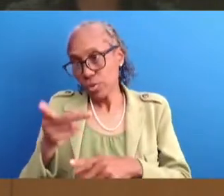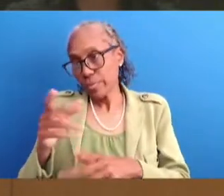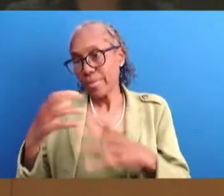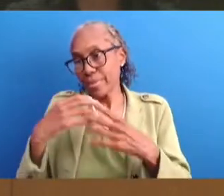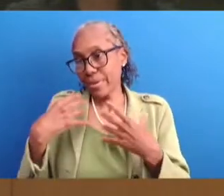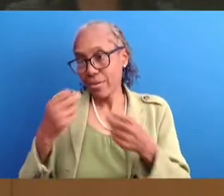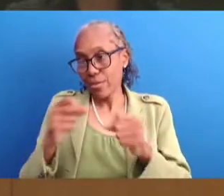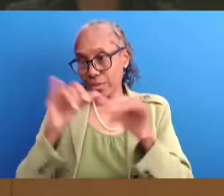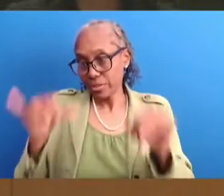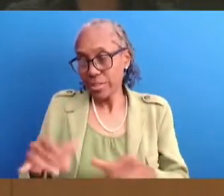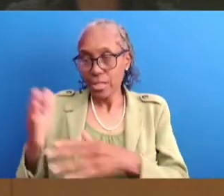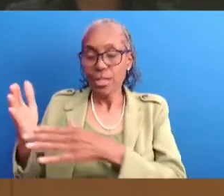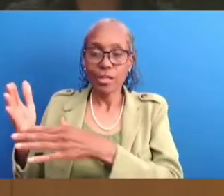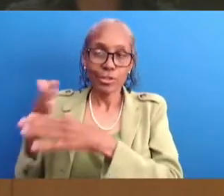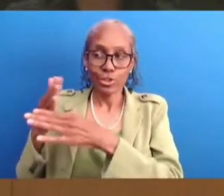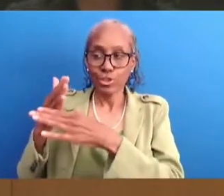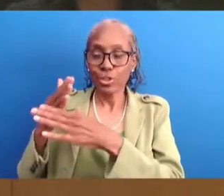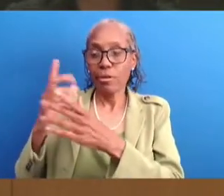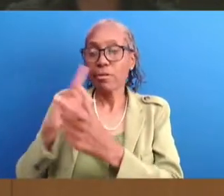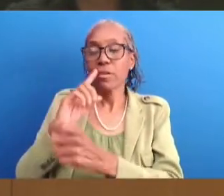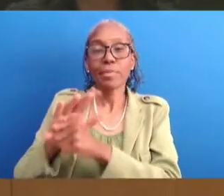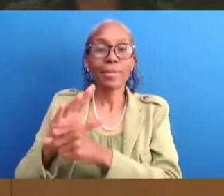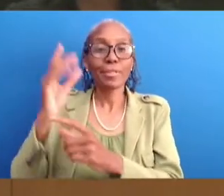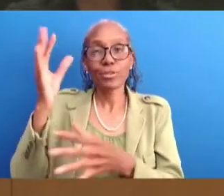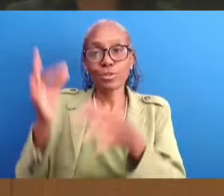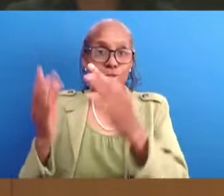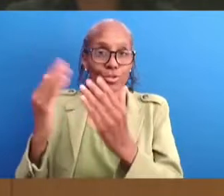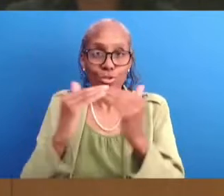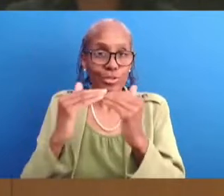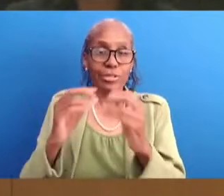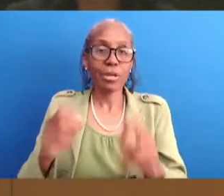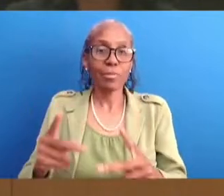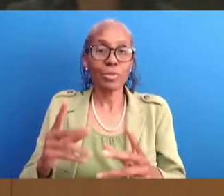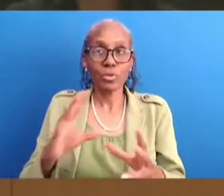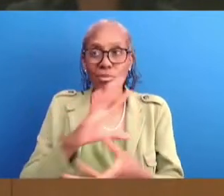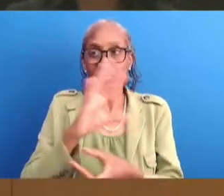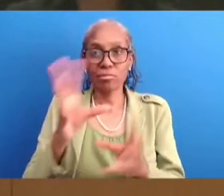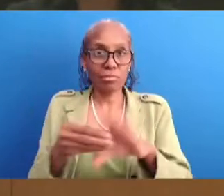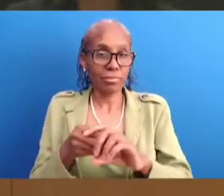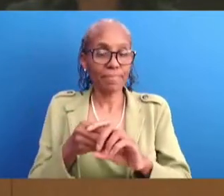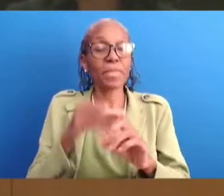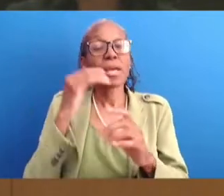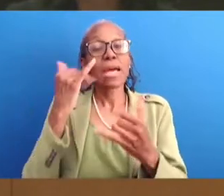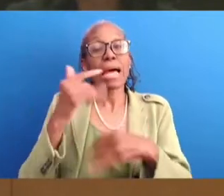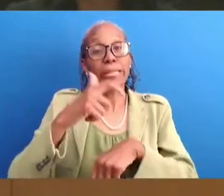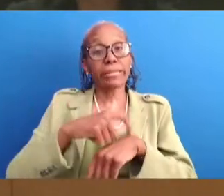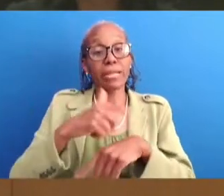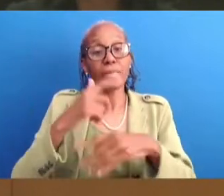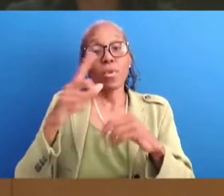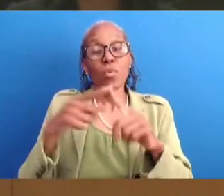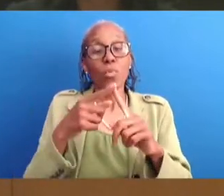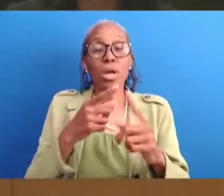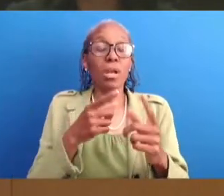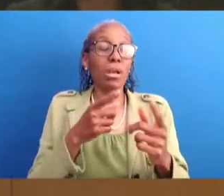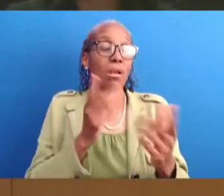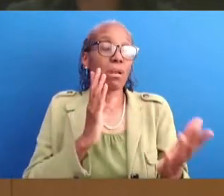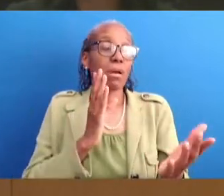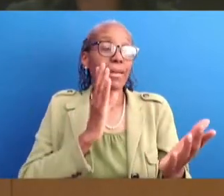ECONOMY, CLASSROOMS, CULTURE, PUBLIC HEALTH SYSTEMS AND OUR